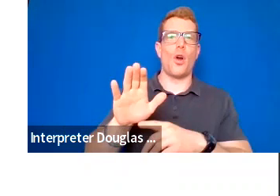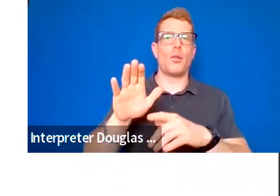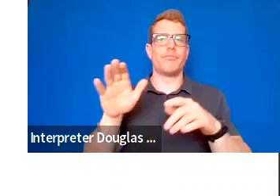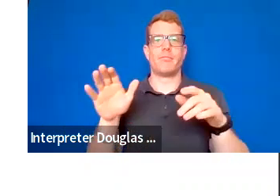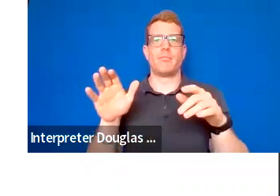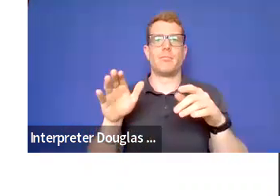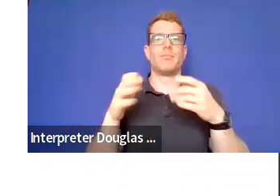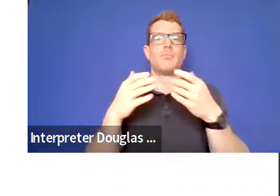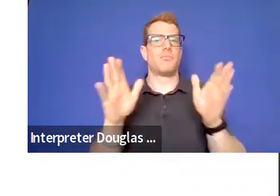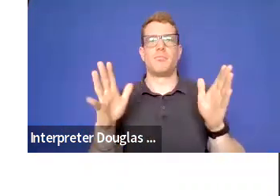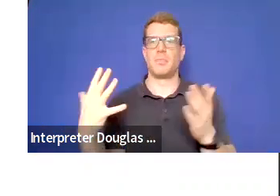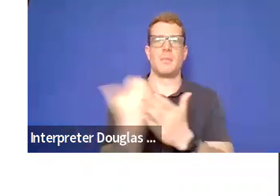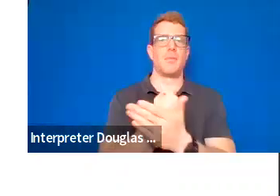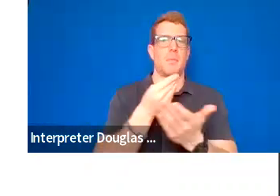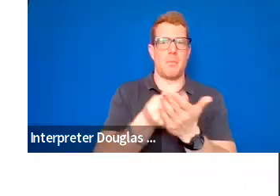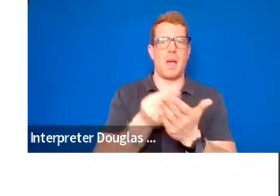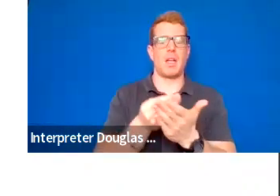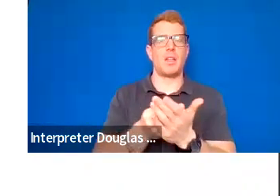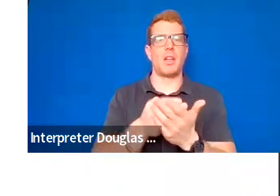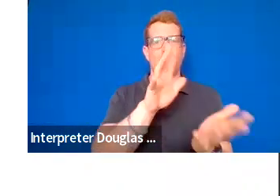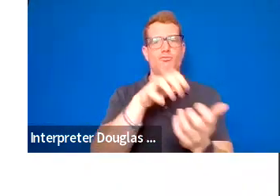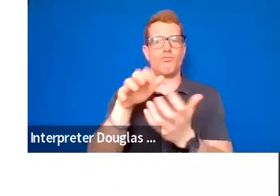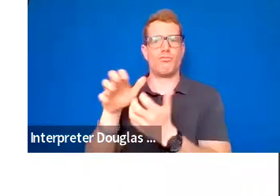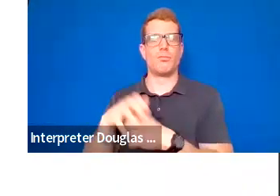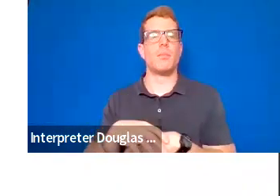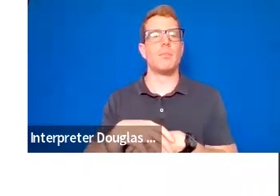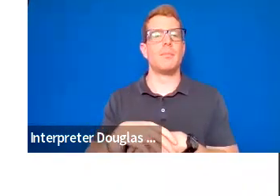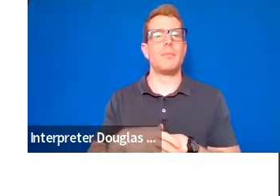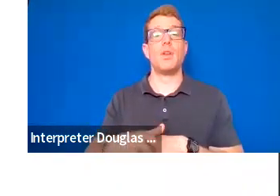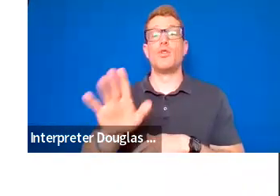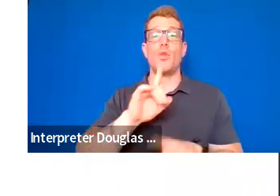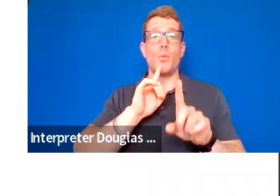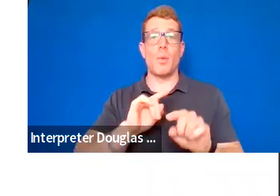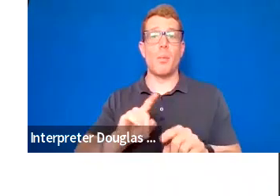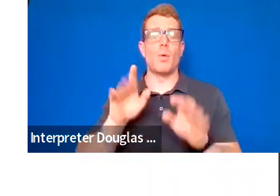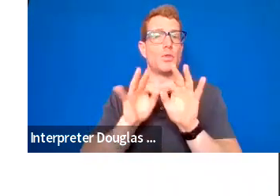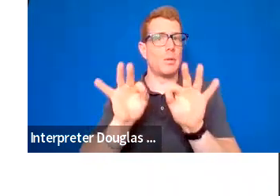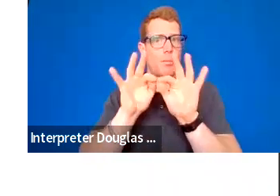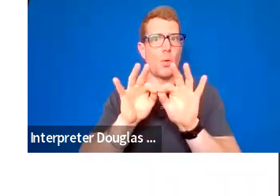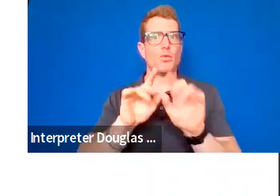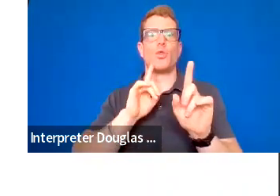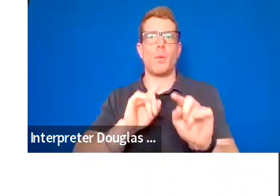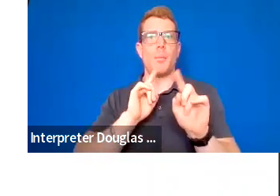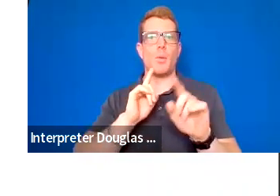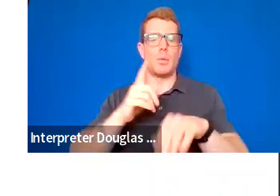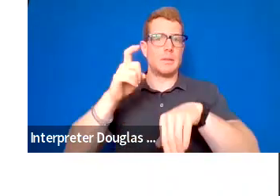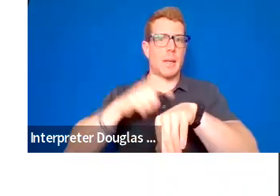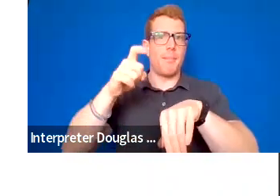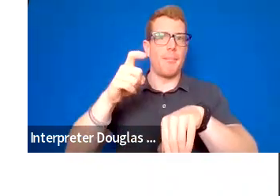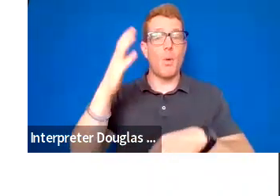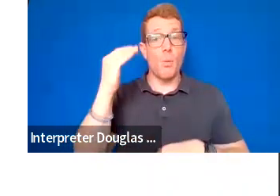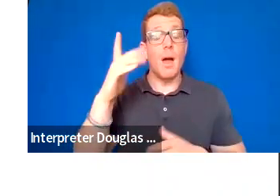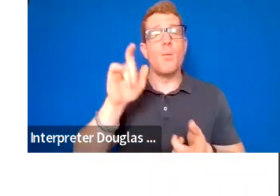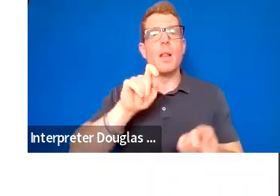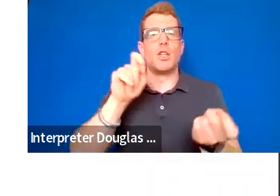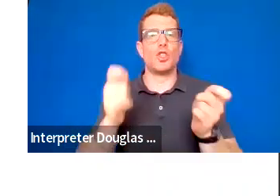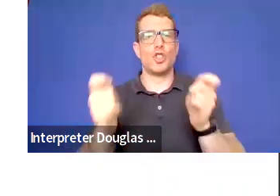So reporting is very critical to do in a timely fashion, because you check will get adjusted down the line.